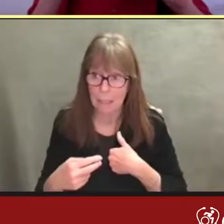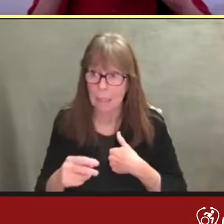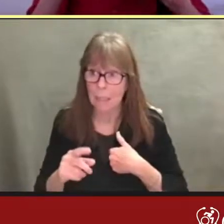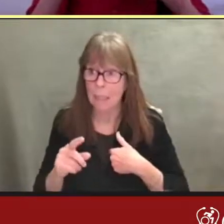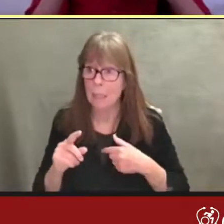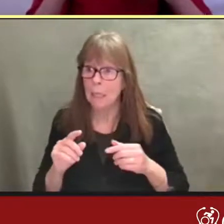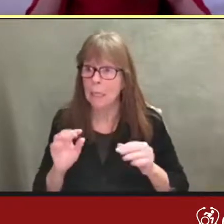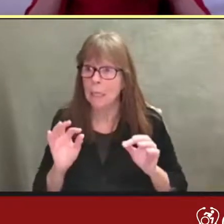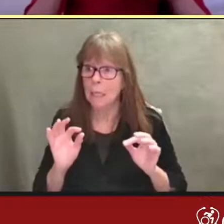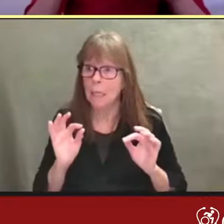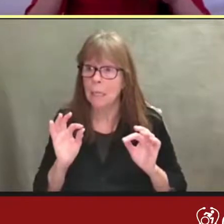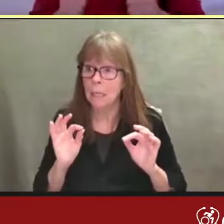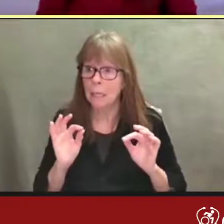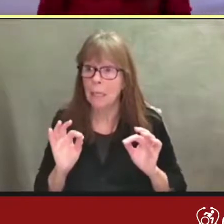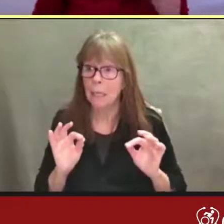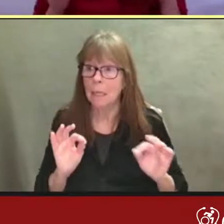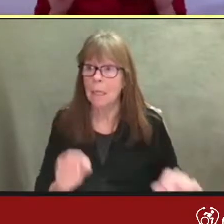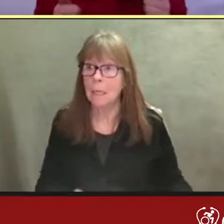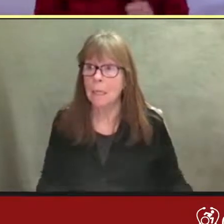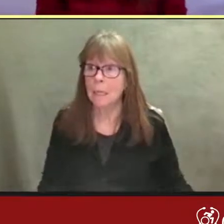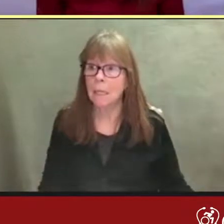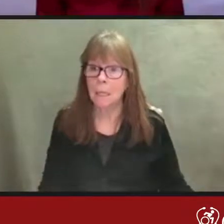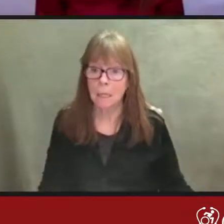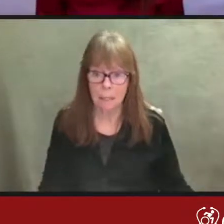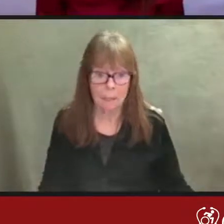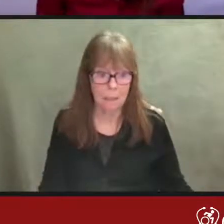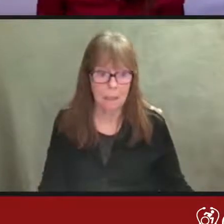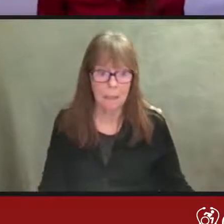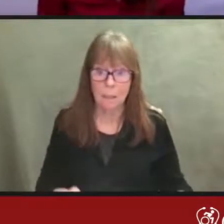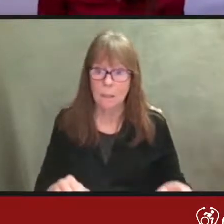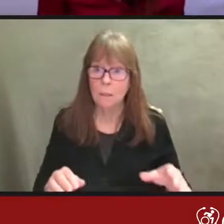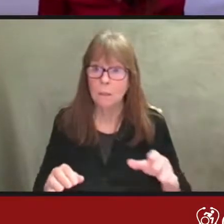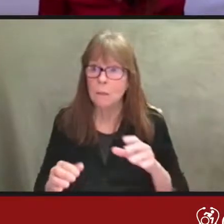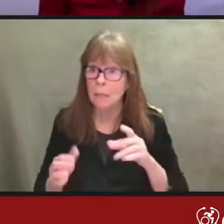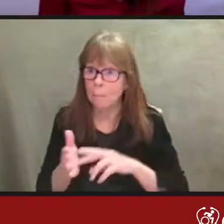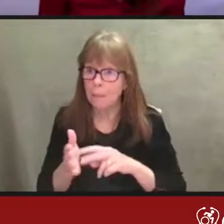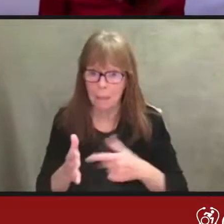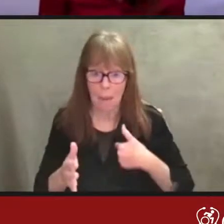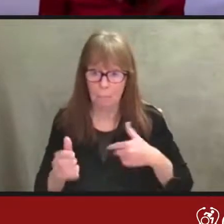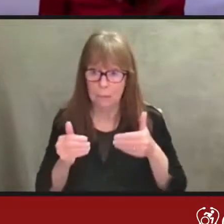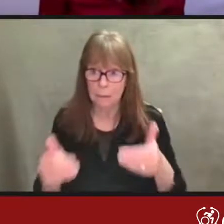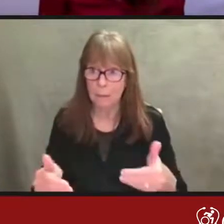Great! Okay, thank you.